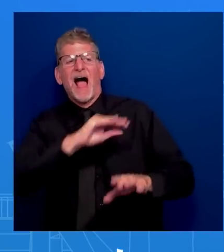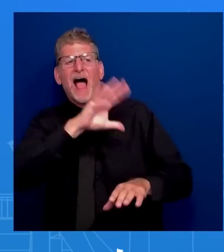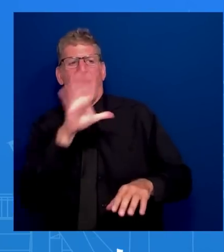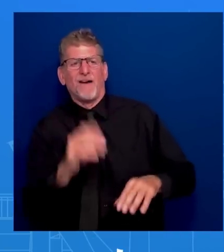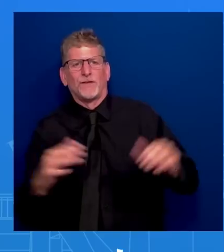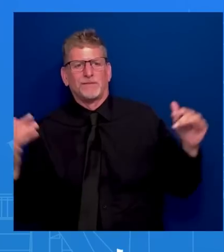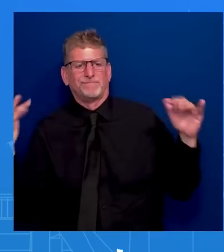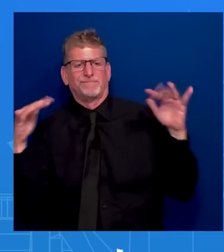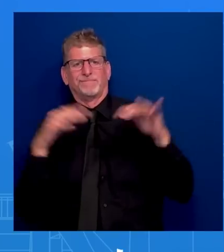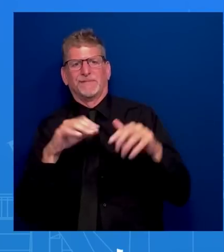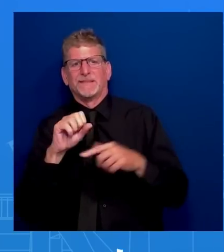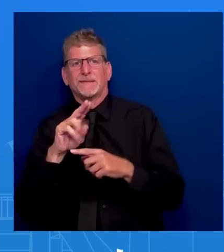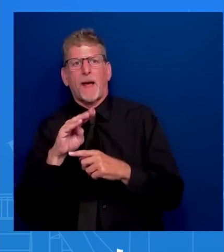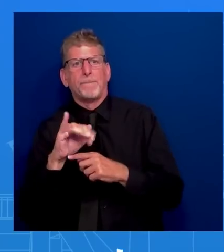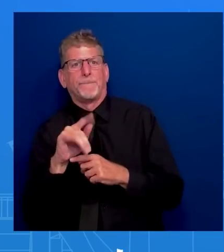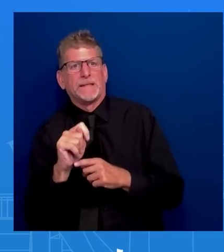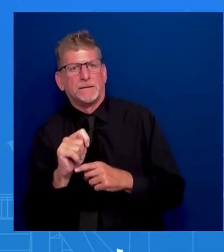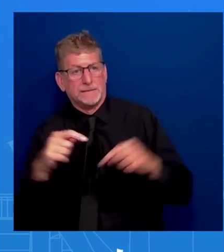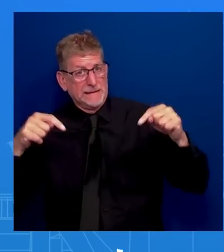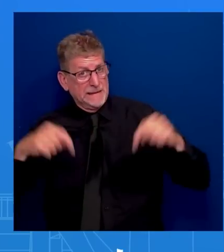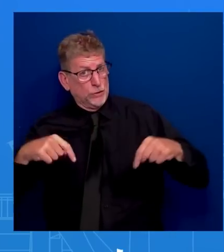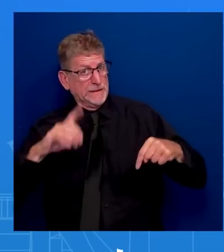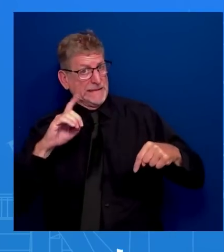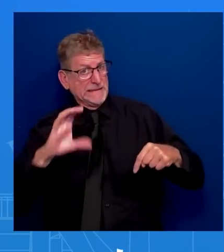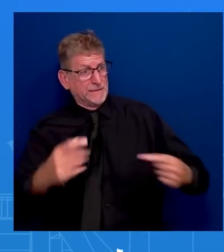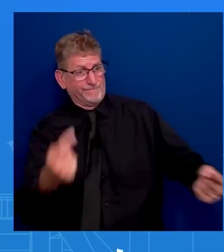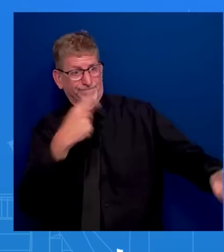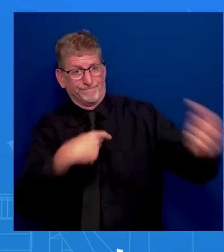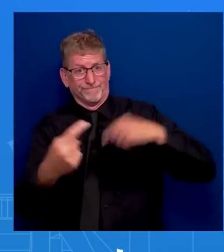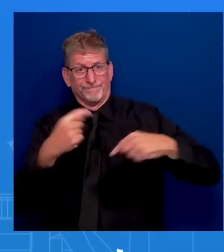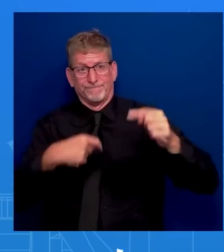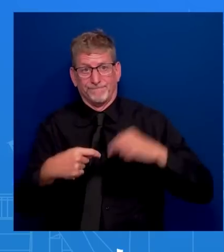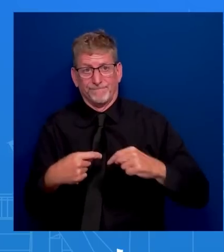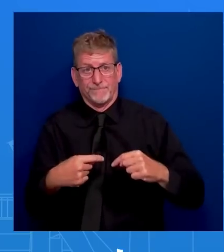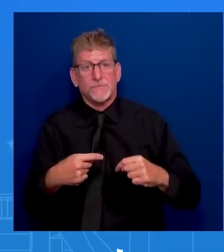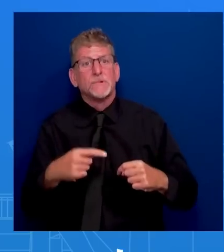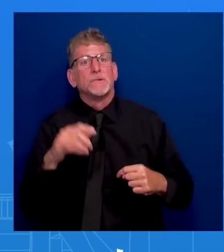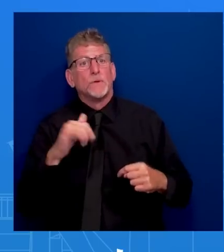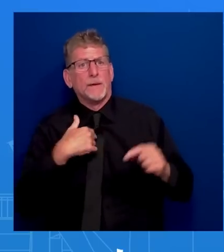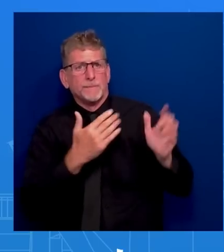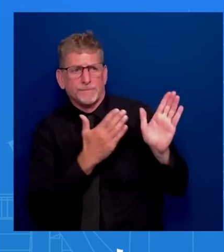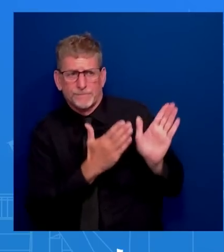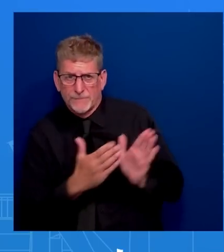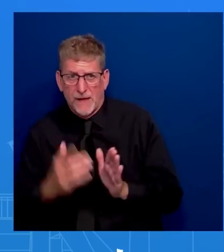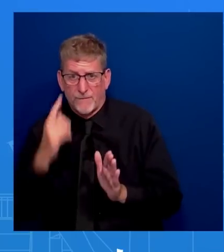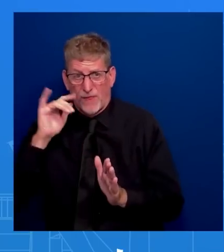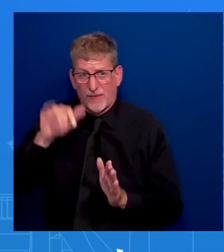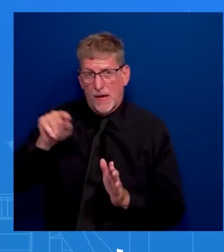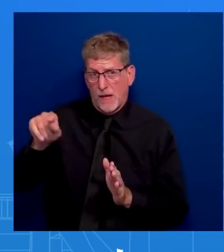as we're headed to the summit in just a couple of -- a couple of months. And our relationship, as it relates to Africa,